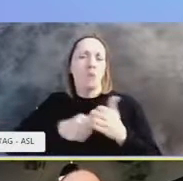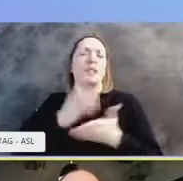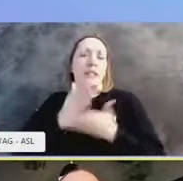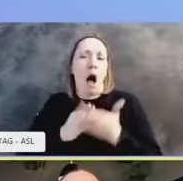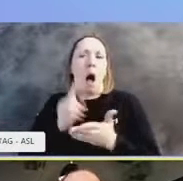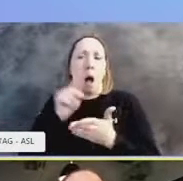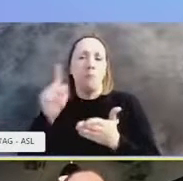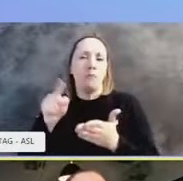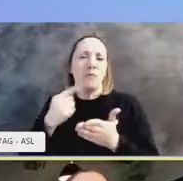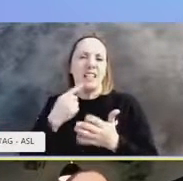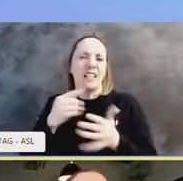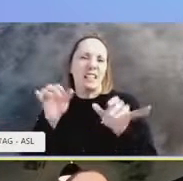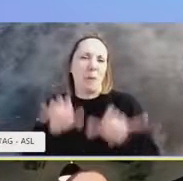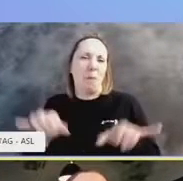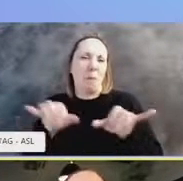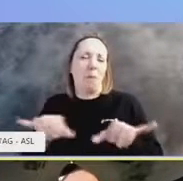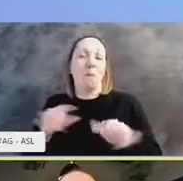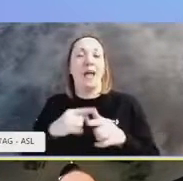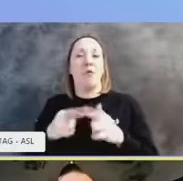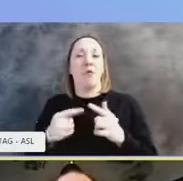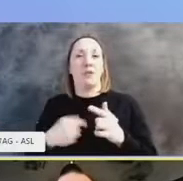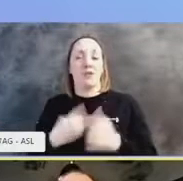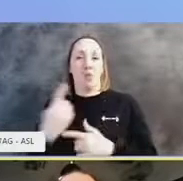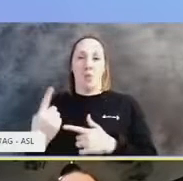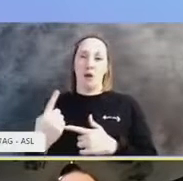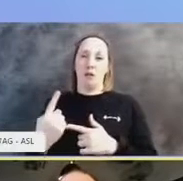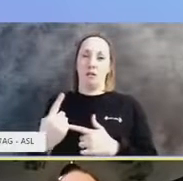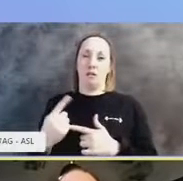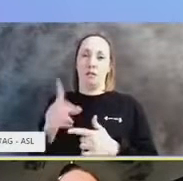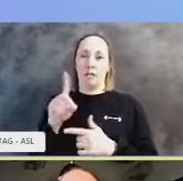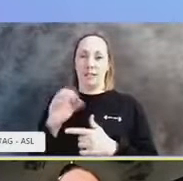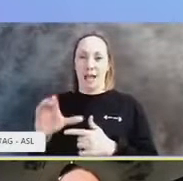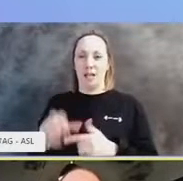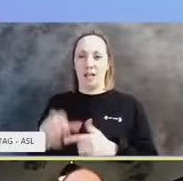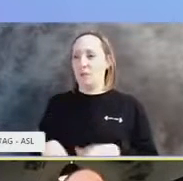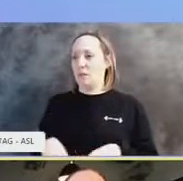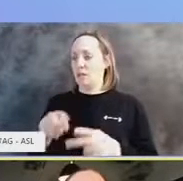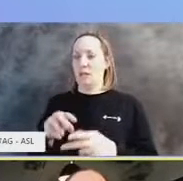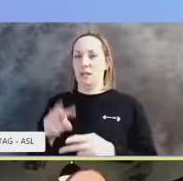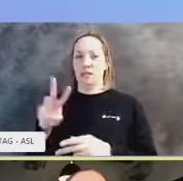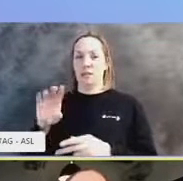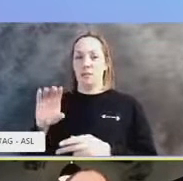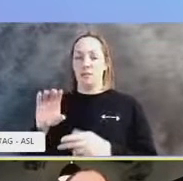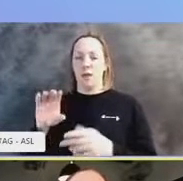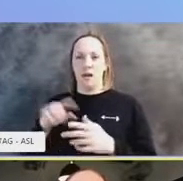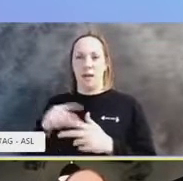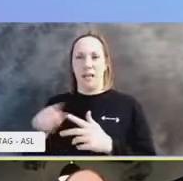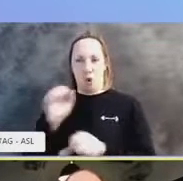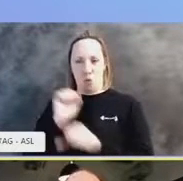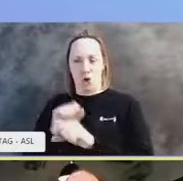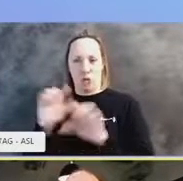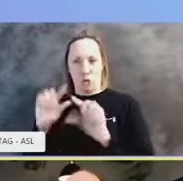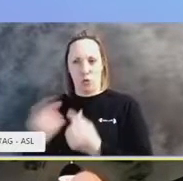there's really not that much out there. If you do a lot of bit of research for that they are all saying the same things. There's one